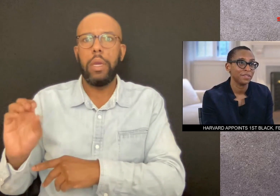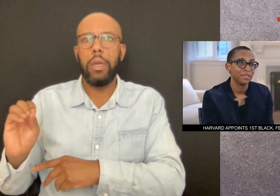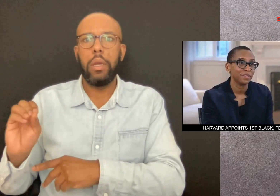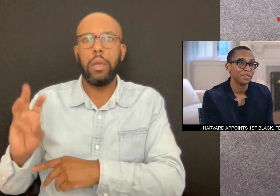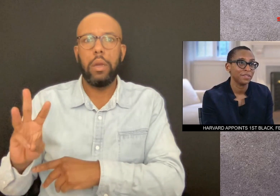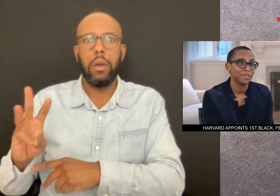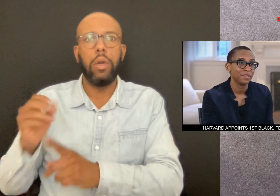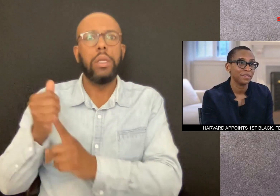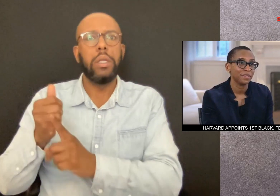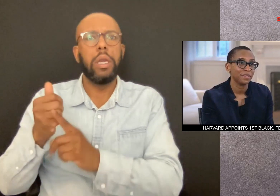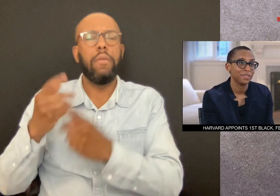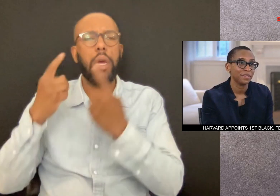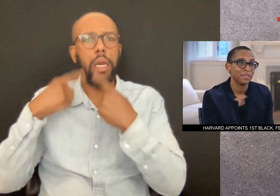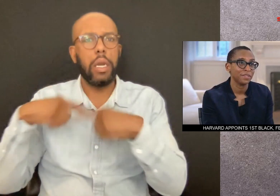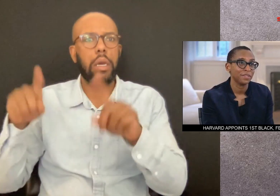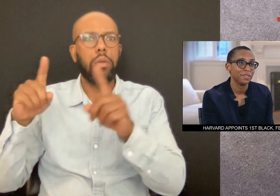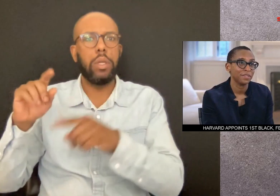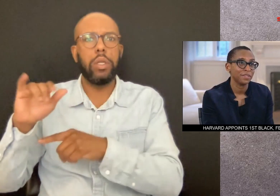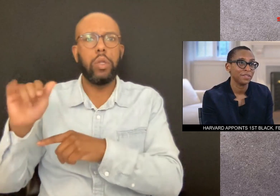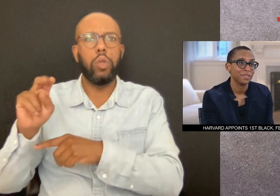who announced in June that he would be stepping down